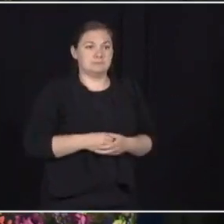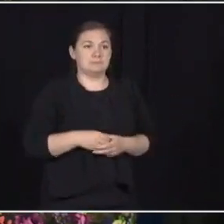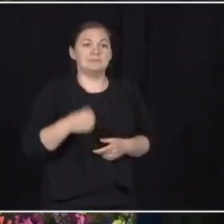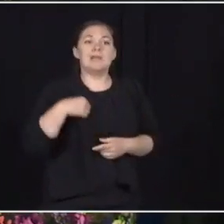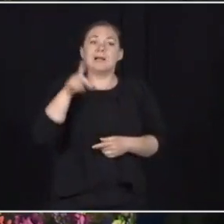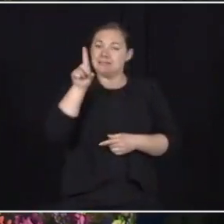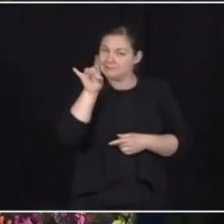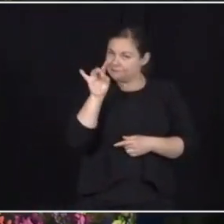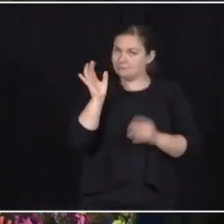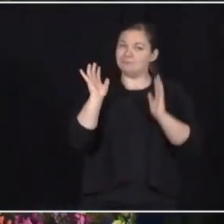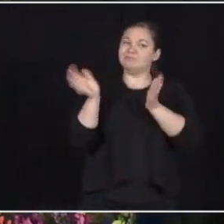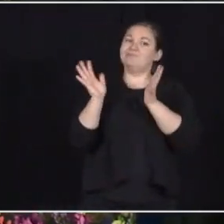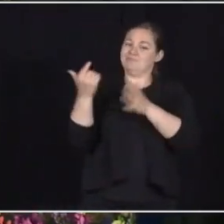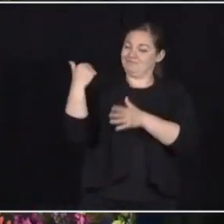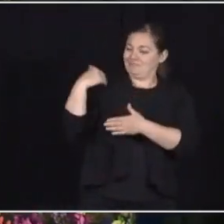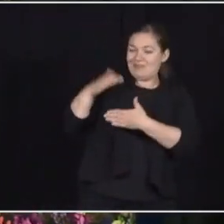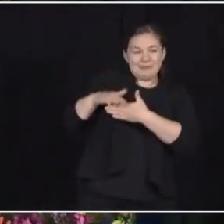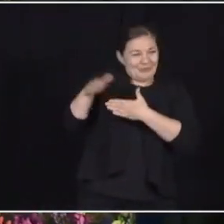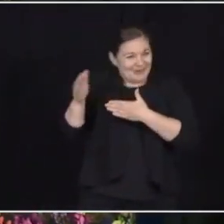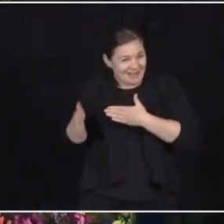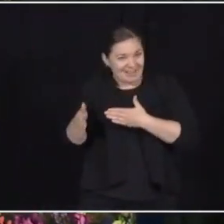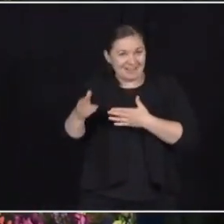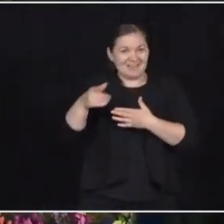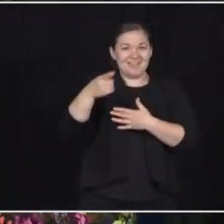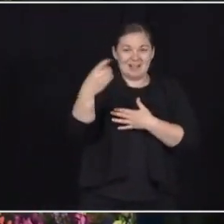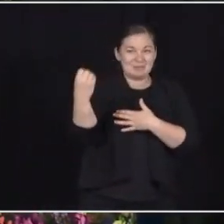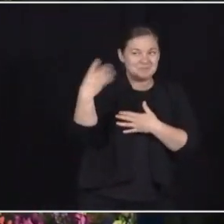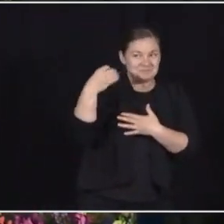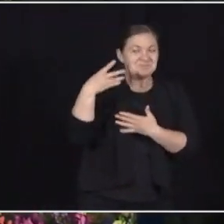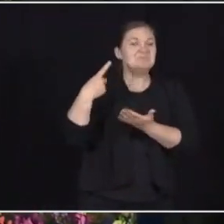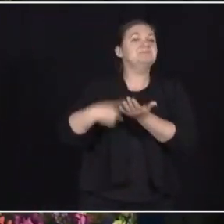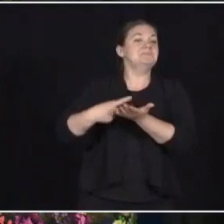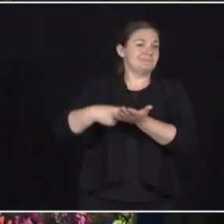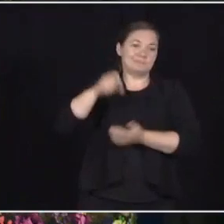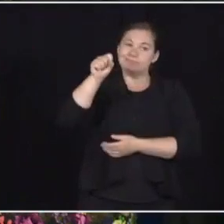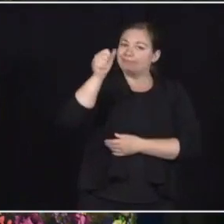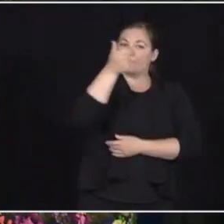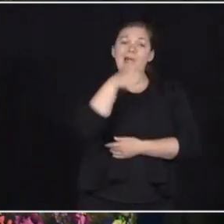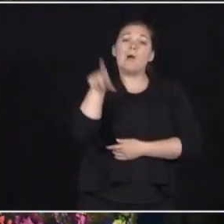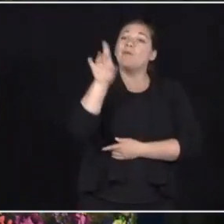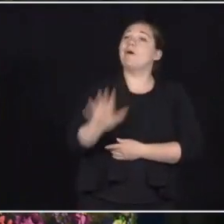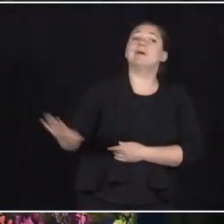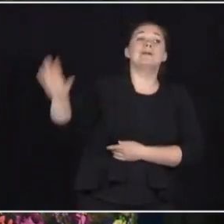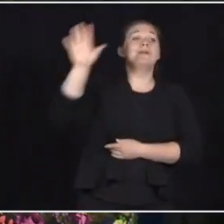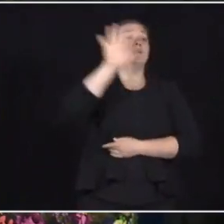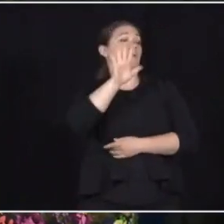working population? I had a great conversation with the mail over the weekend. Mayor.